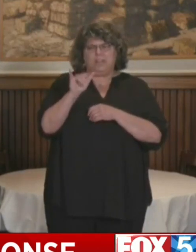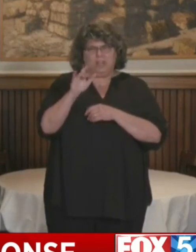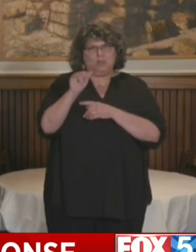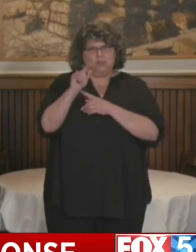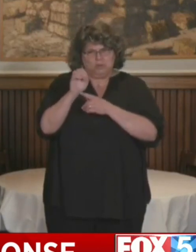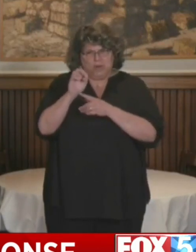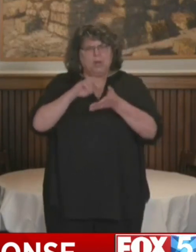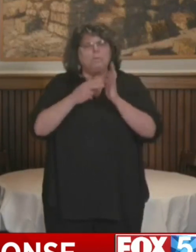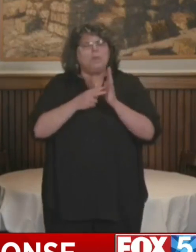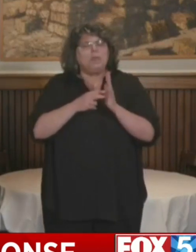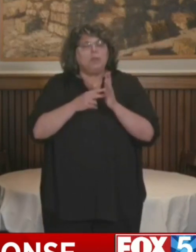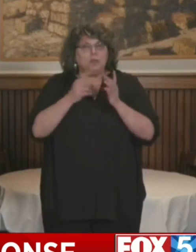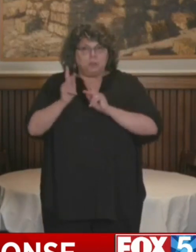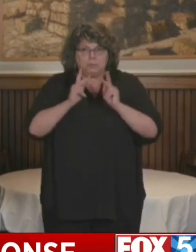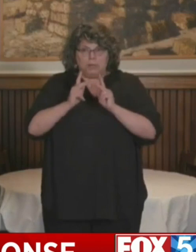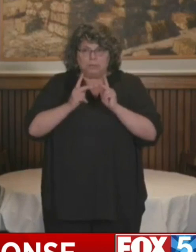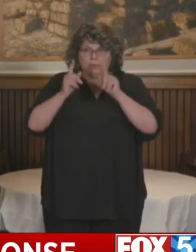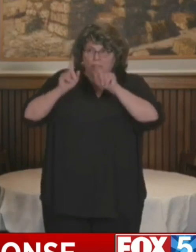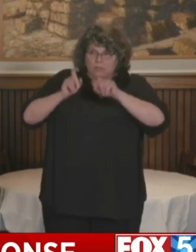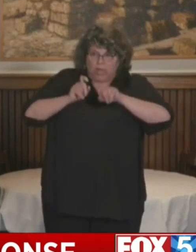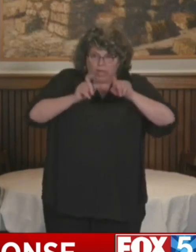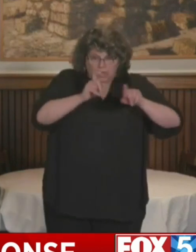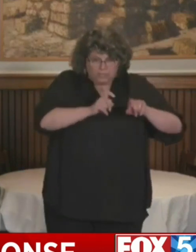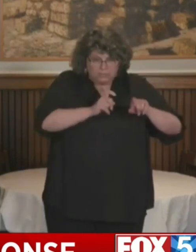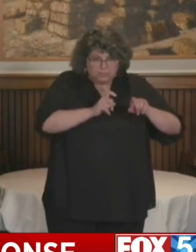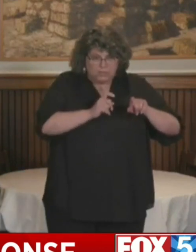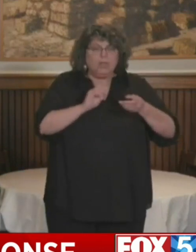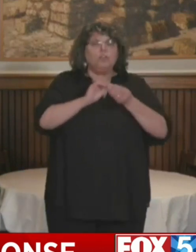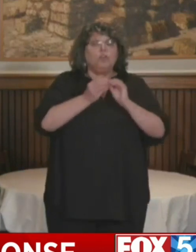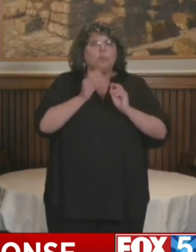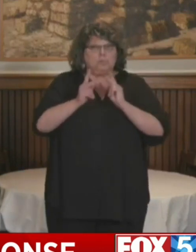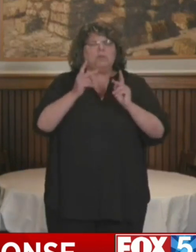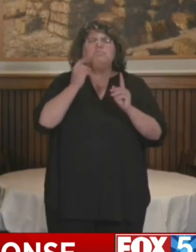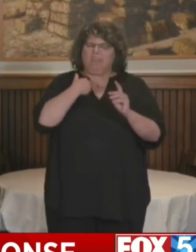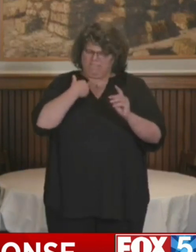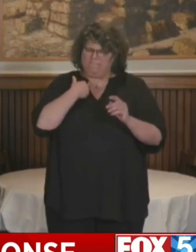THE REFERENCE TO POSITIVITY RATES THAT'S THE SIMPLE